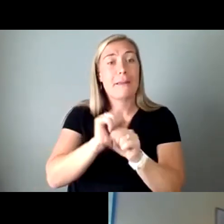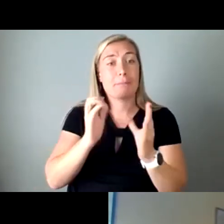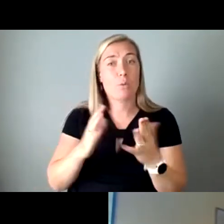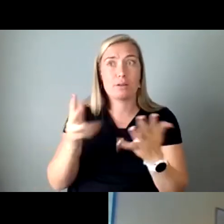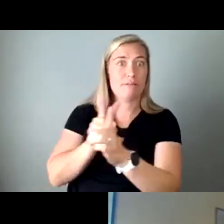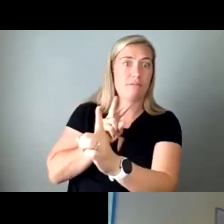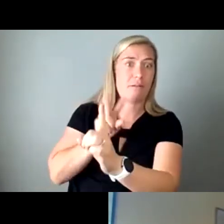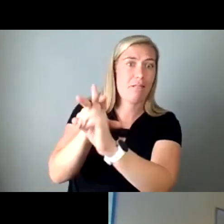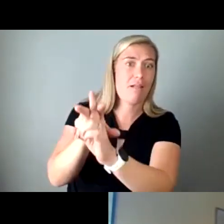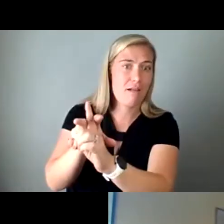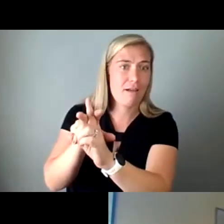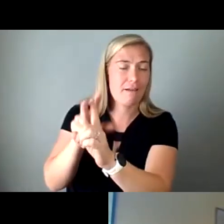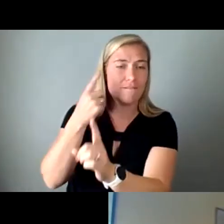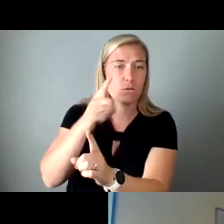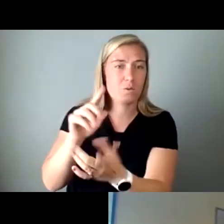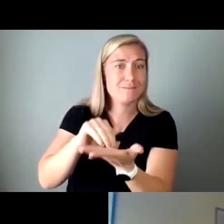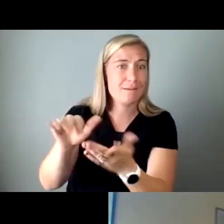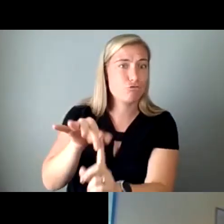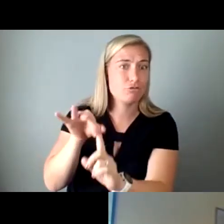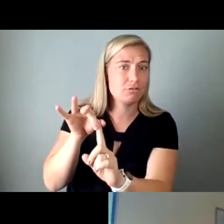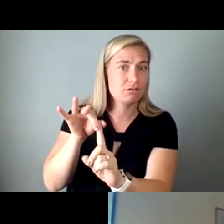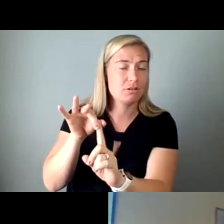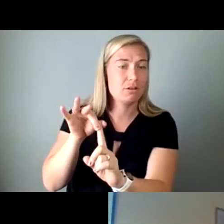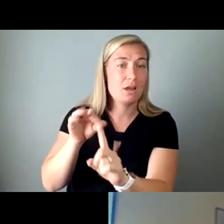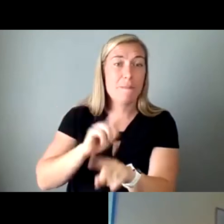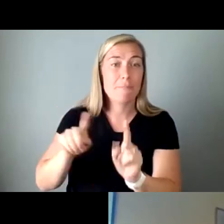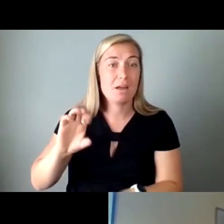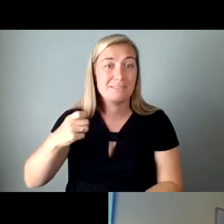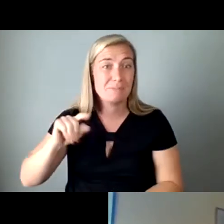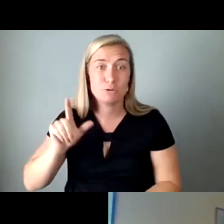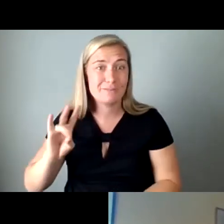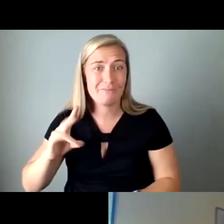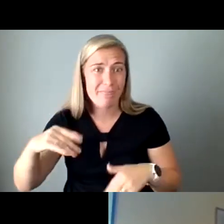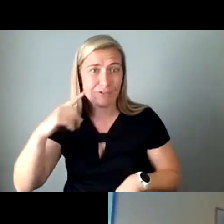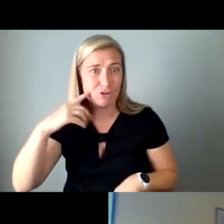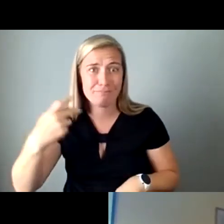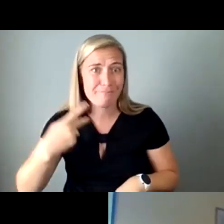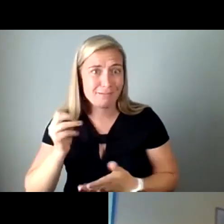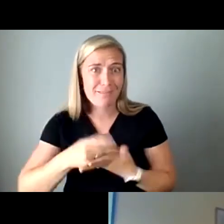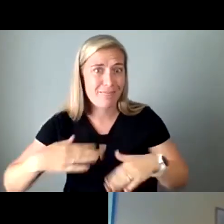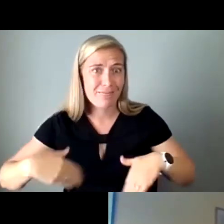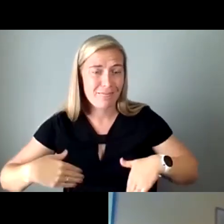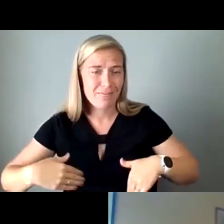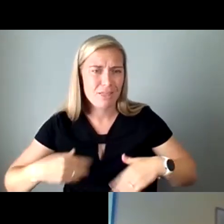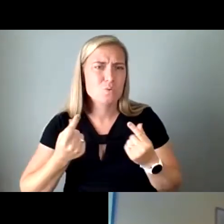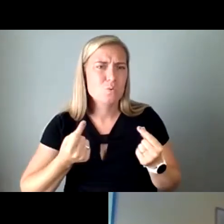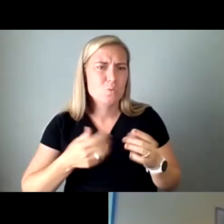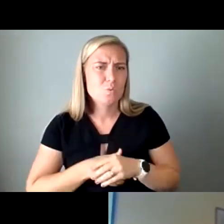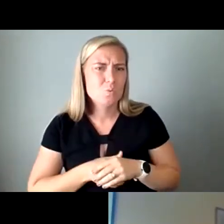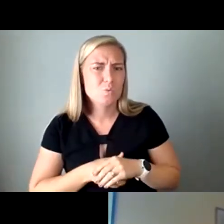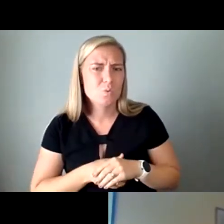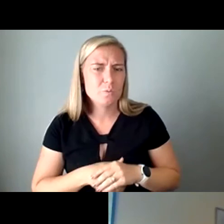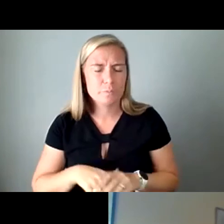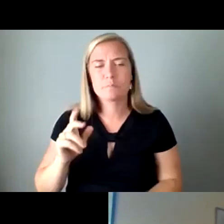but they haven't heard by the 27th?". We are are moving through the exemption requests